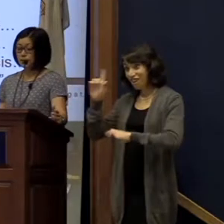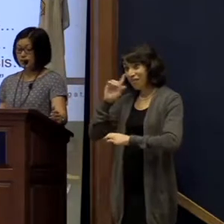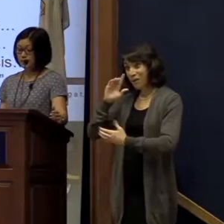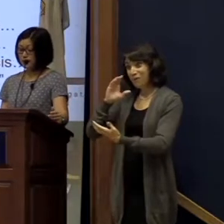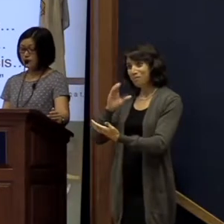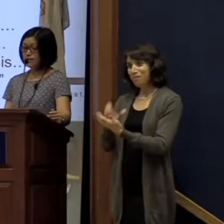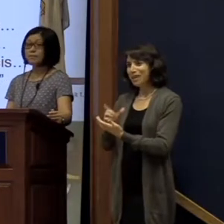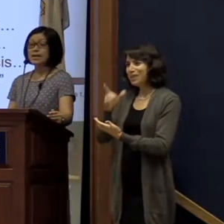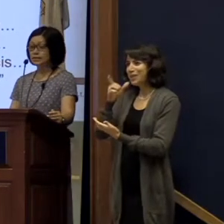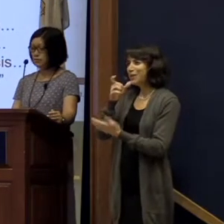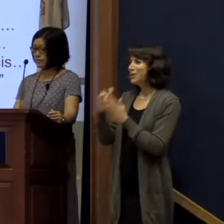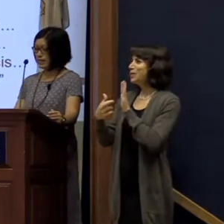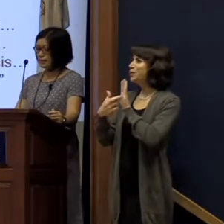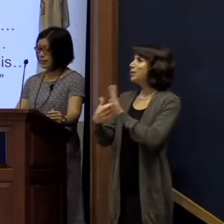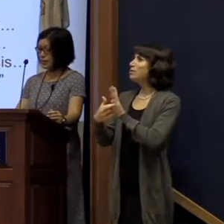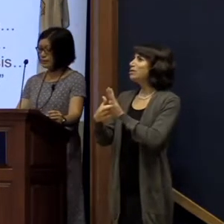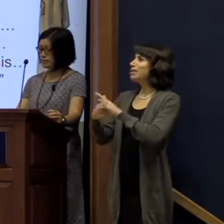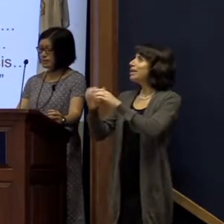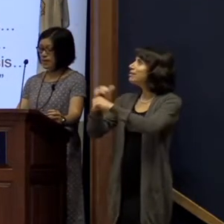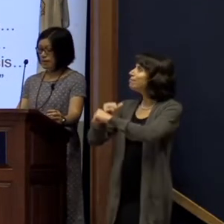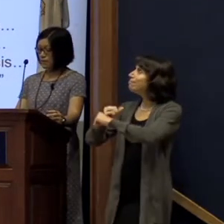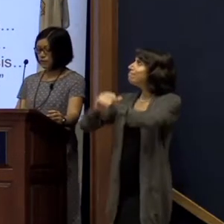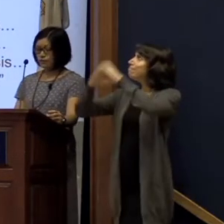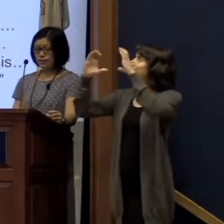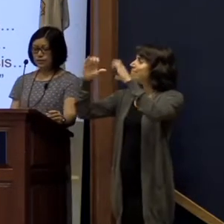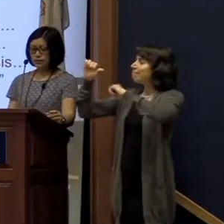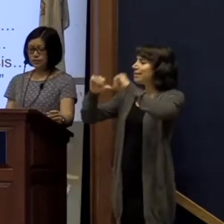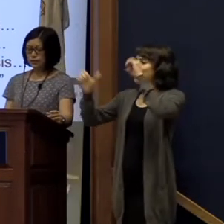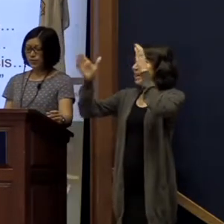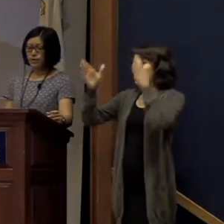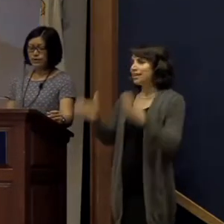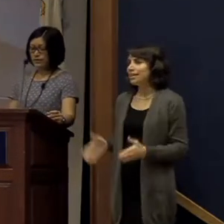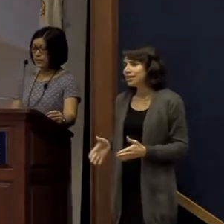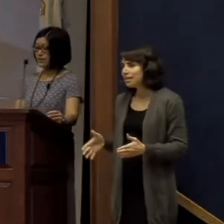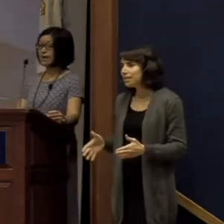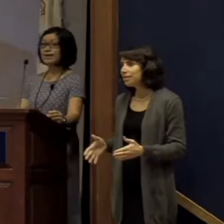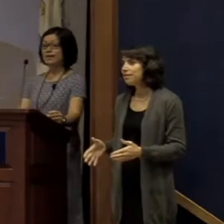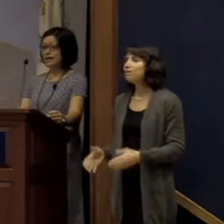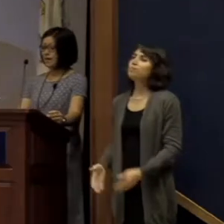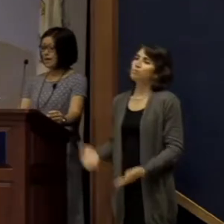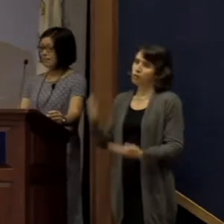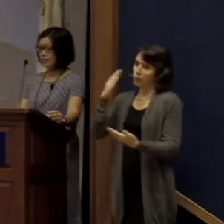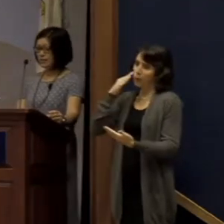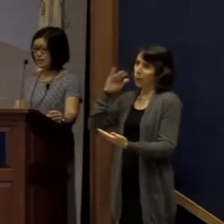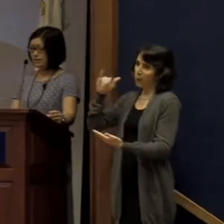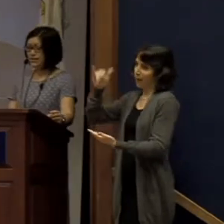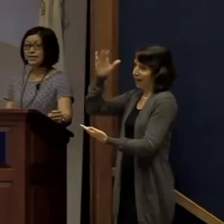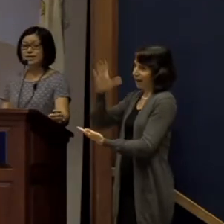Spokespersons in mainstream science programs for children and youth we all know this guy. I'm sure he's lovely and